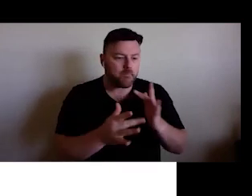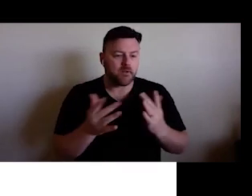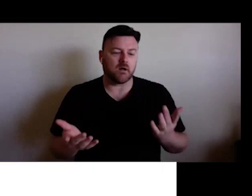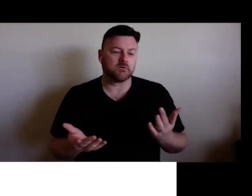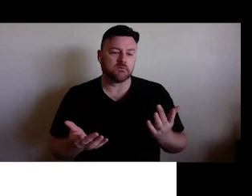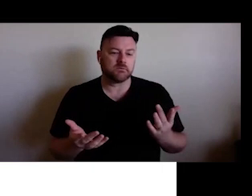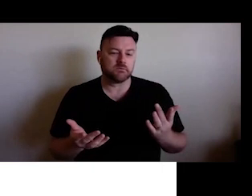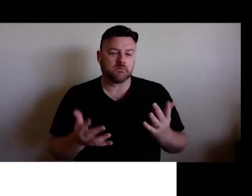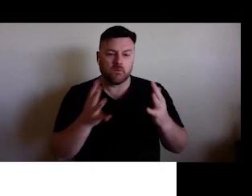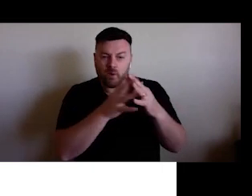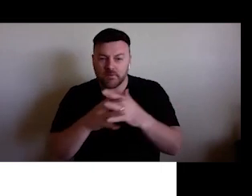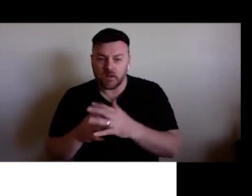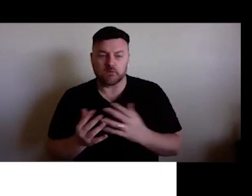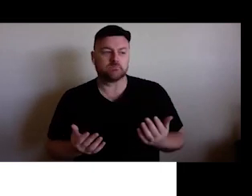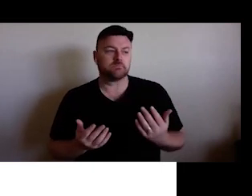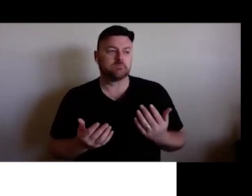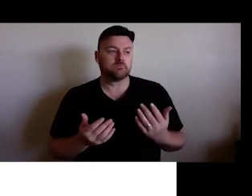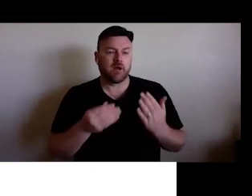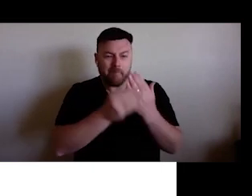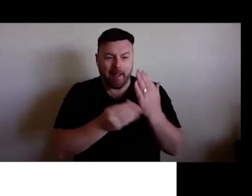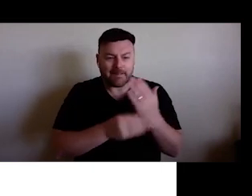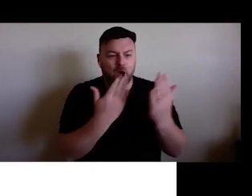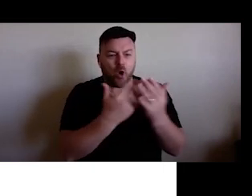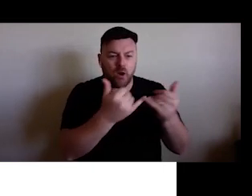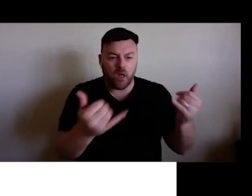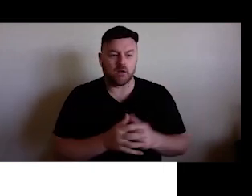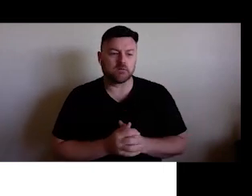come into contact with Time Out in some way. But also, like a lot of